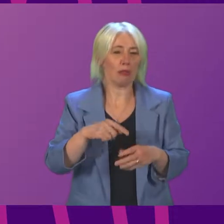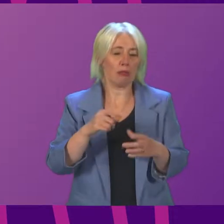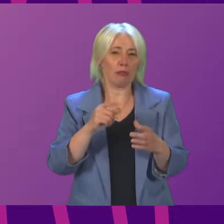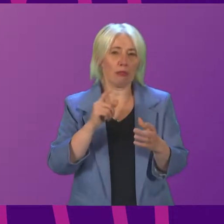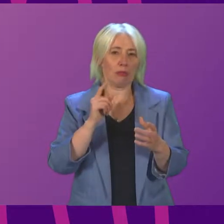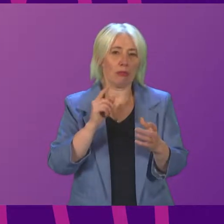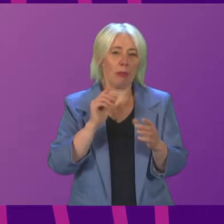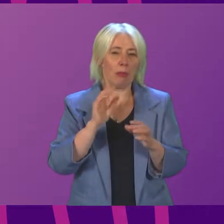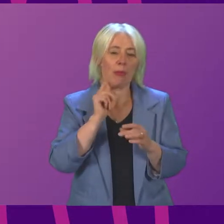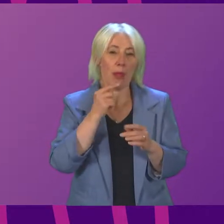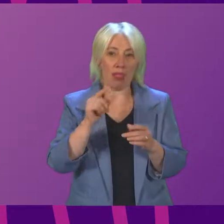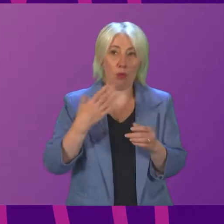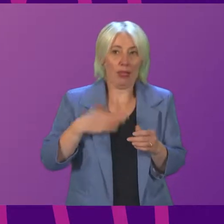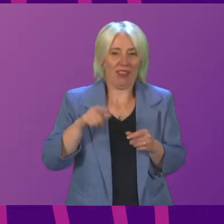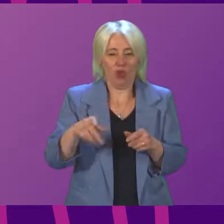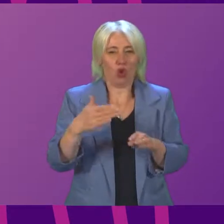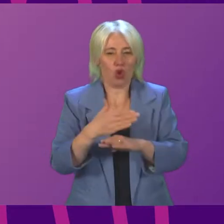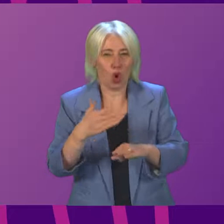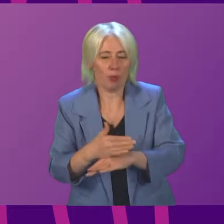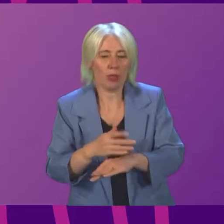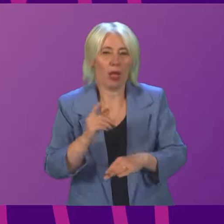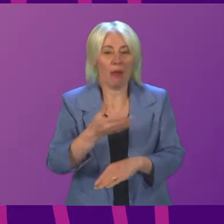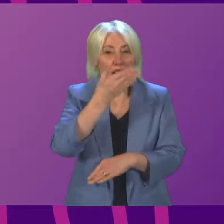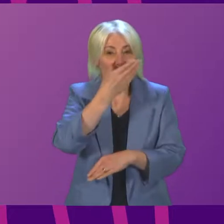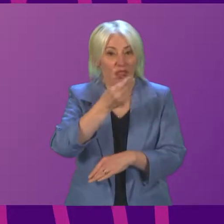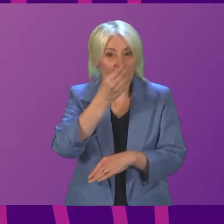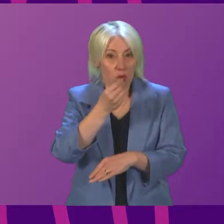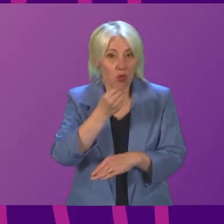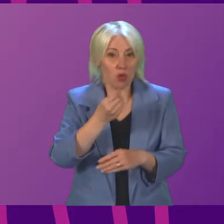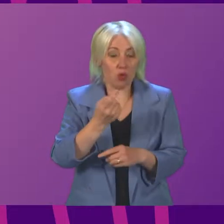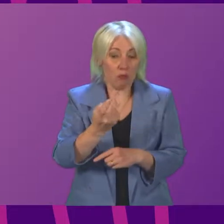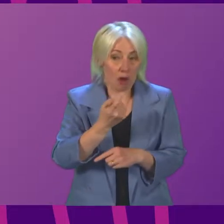winter—and into the flu season, in particular—we will be able to make progress in that regard.